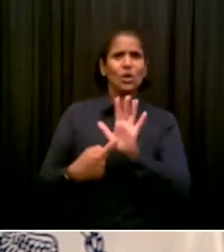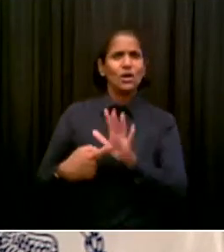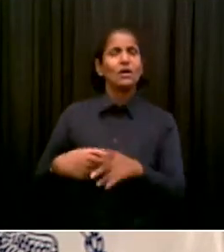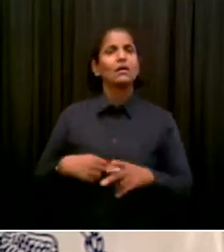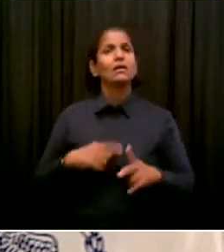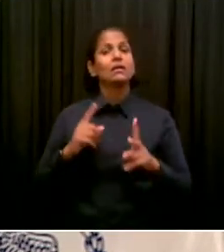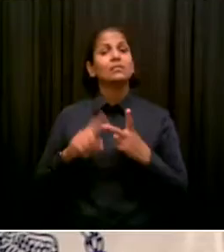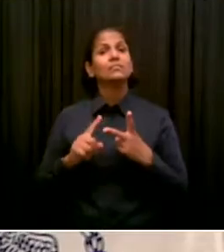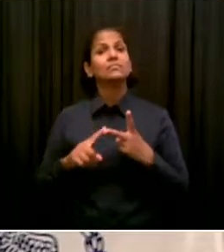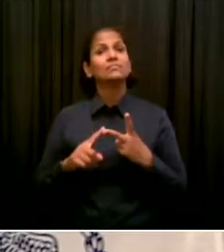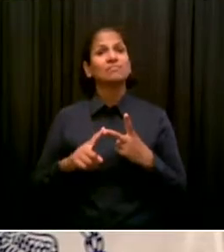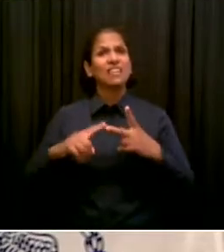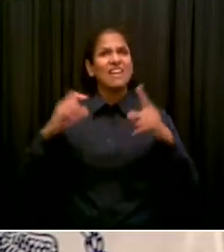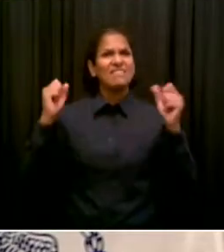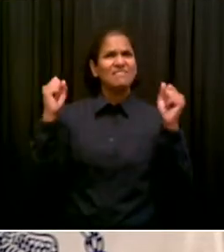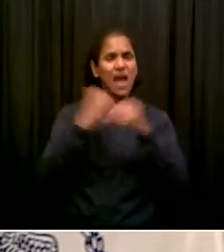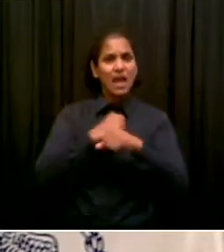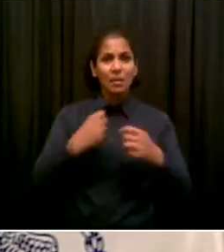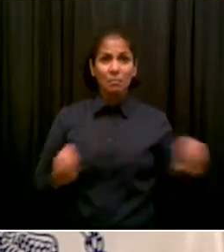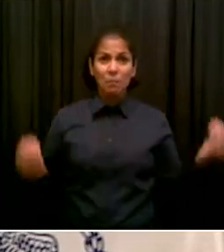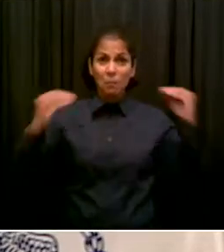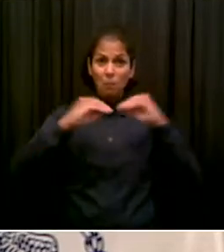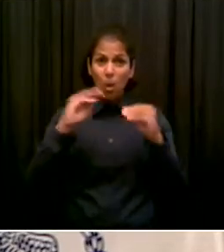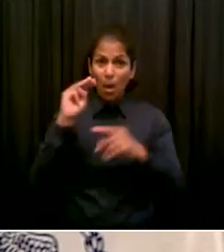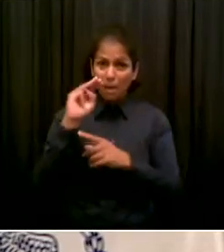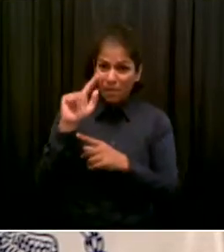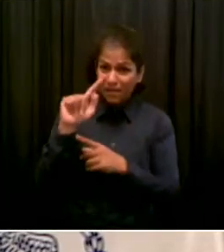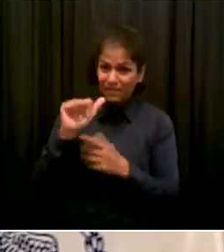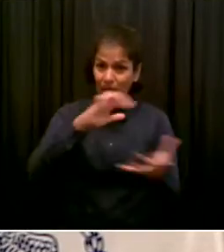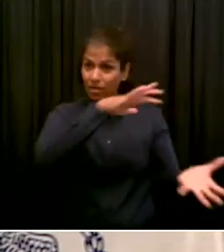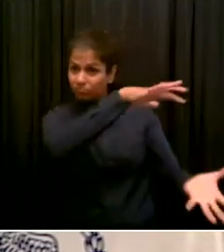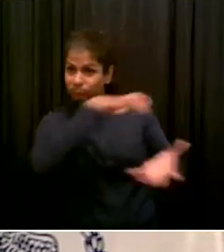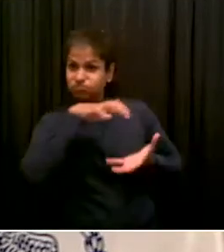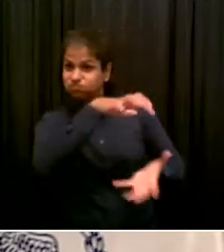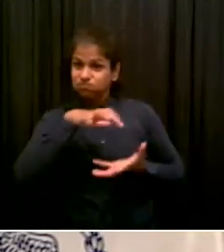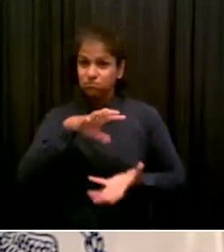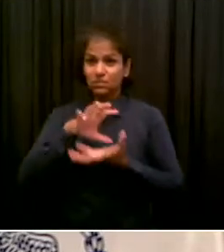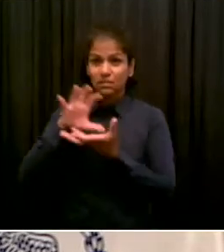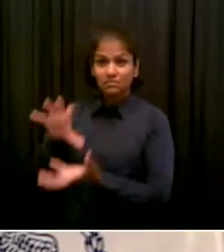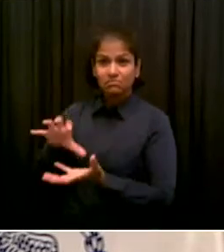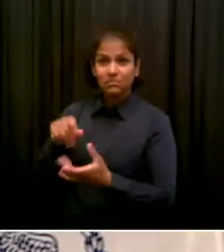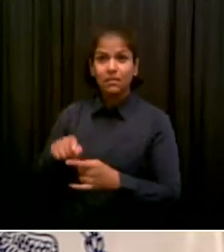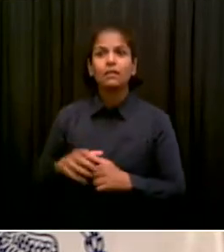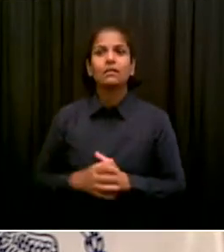BE FIGHTING FOR MORE FEDERAL FUNDING WHEN IT'S ALREADY